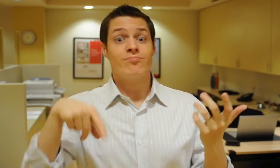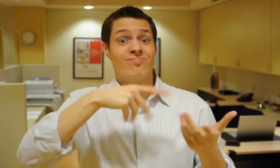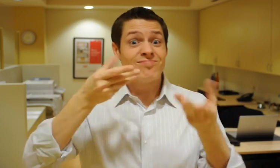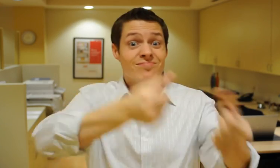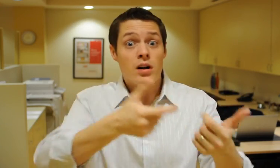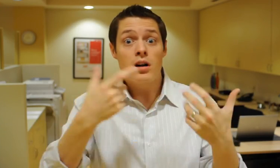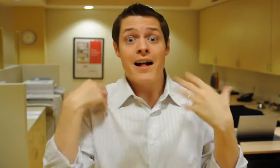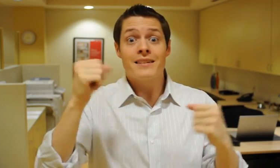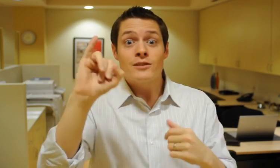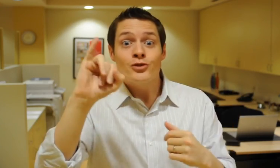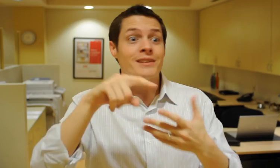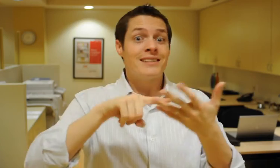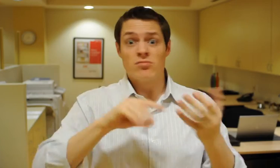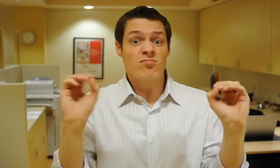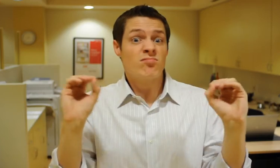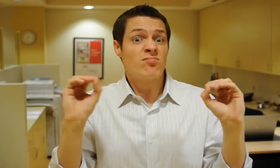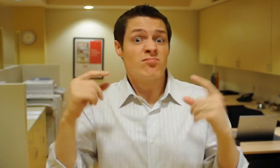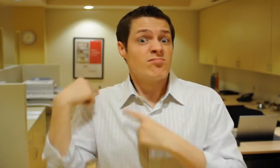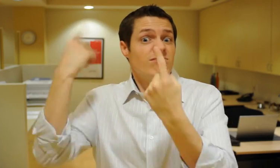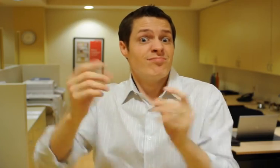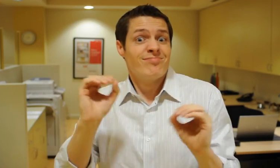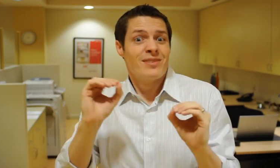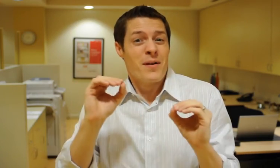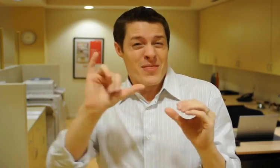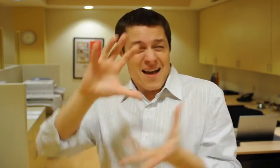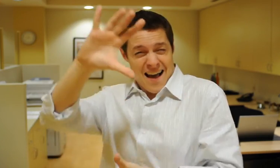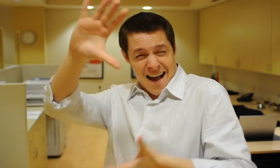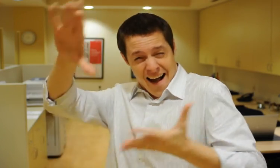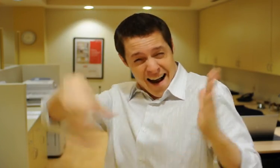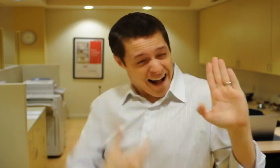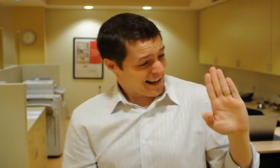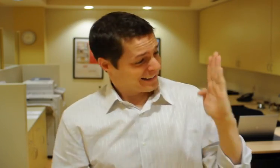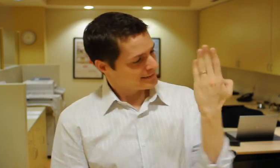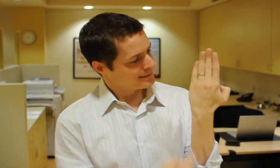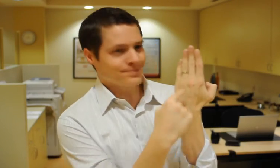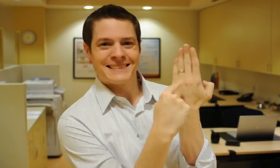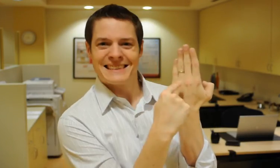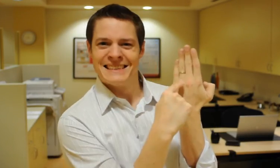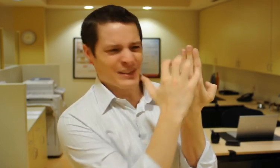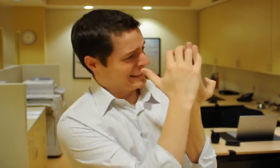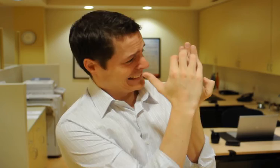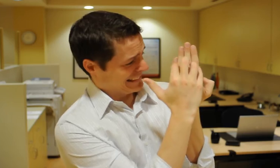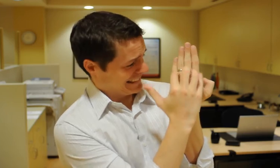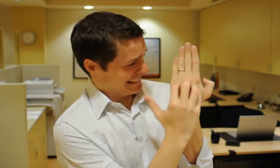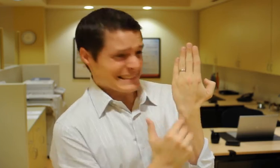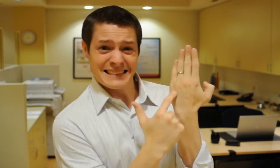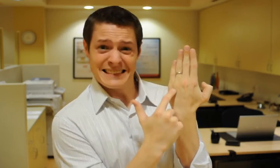We went without health insurance coverage. All those sacrifices are not accounted for in the expenses submitted to the FCC.